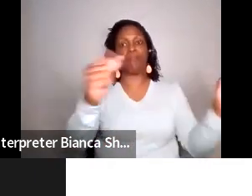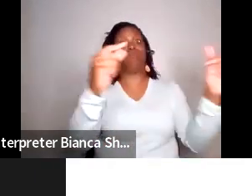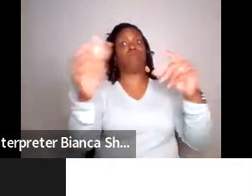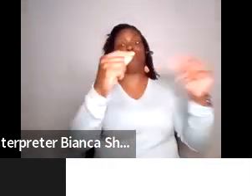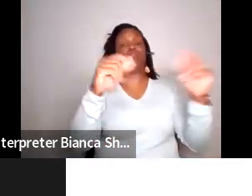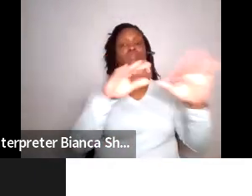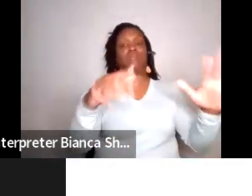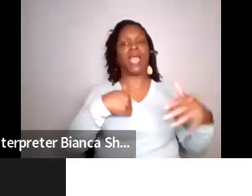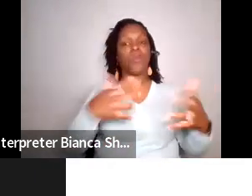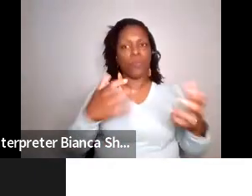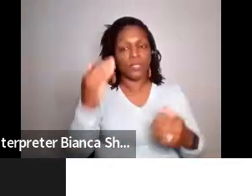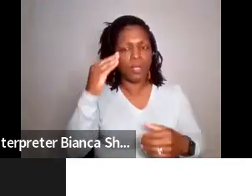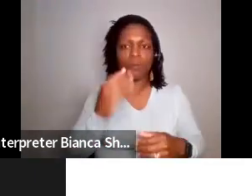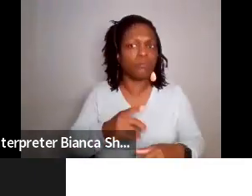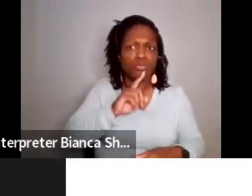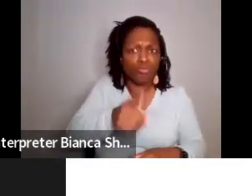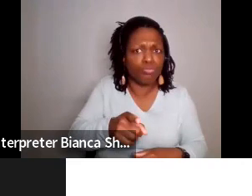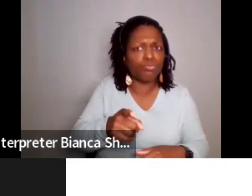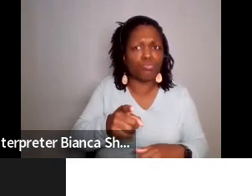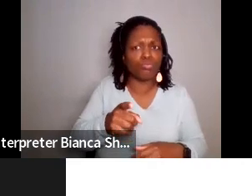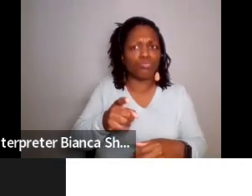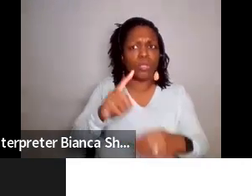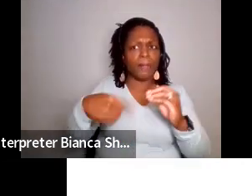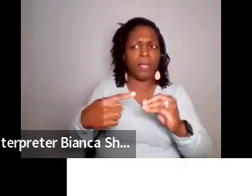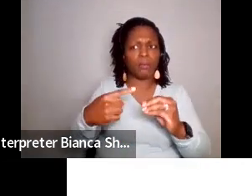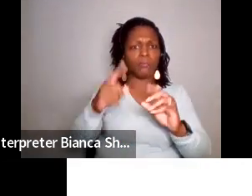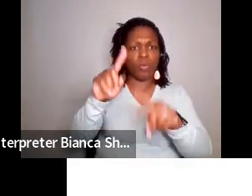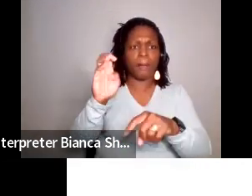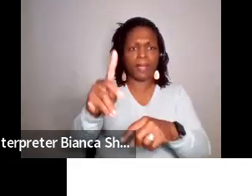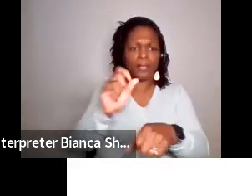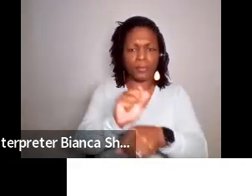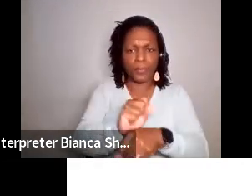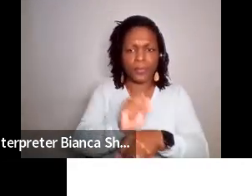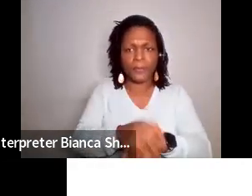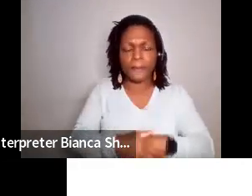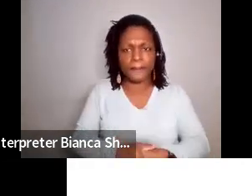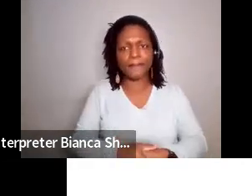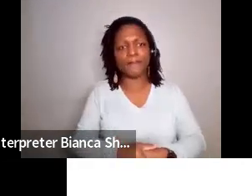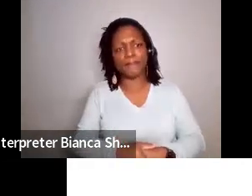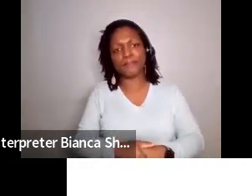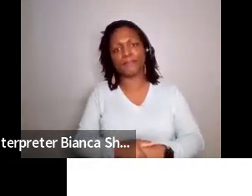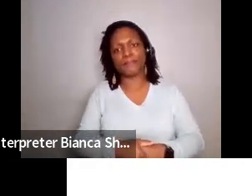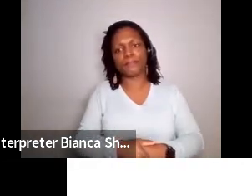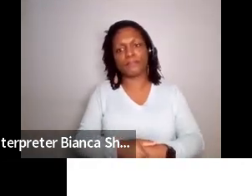You know